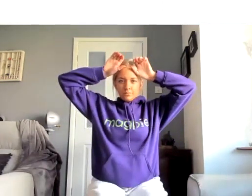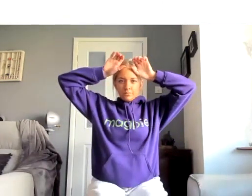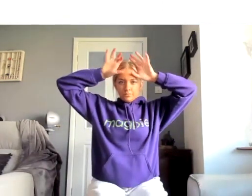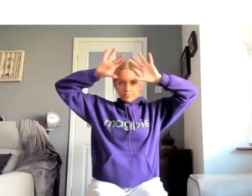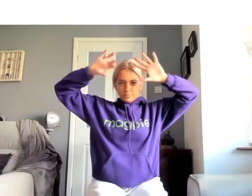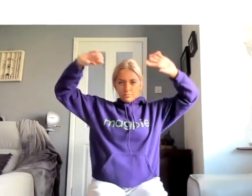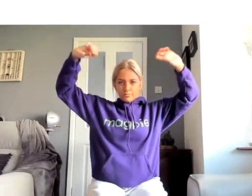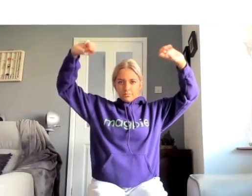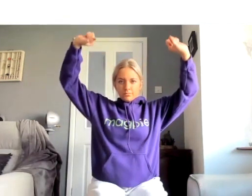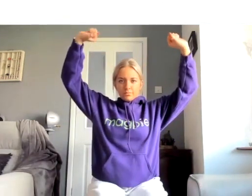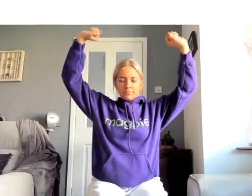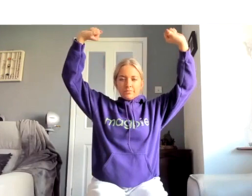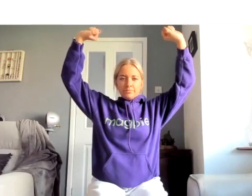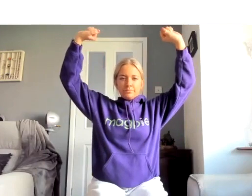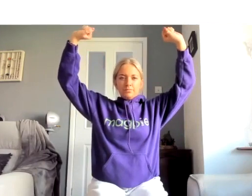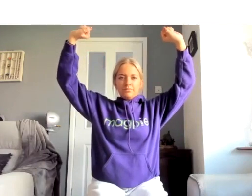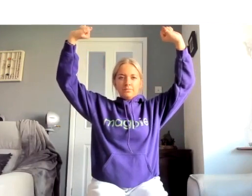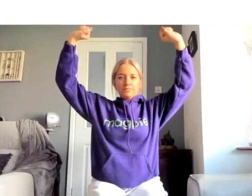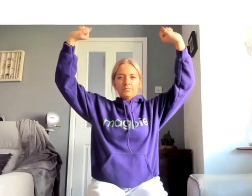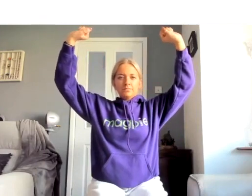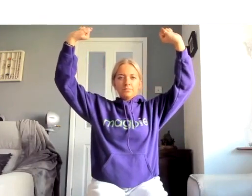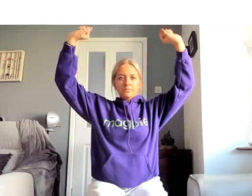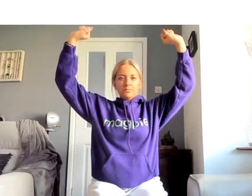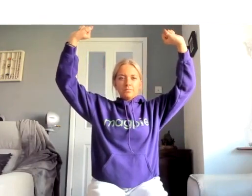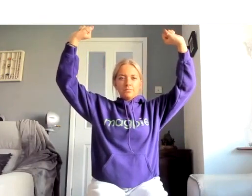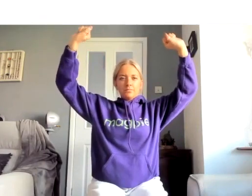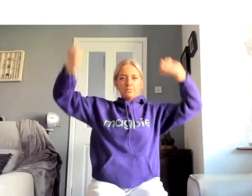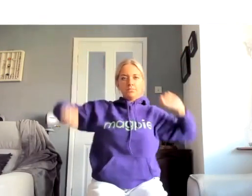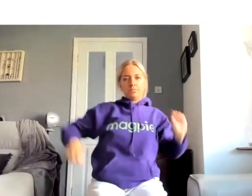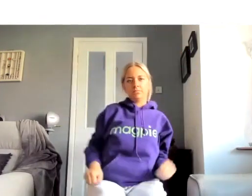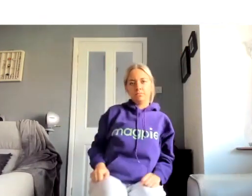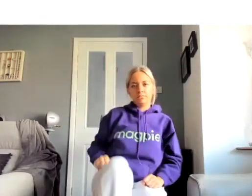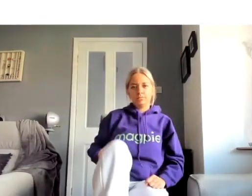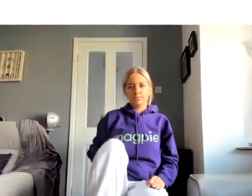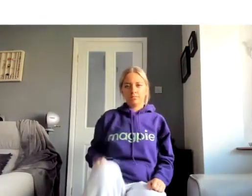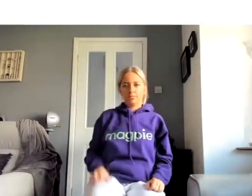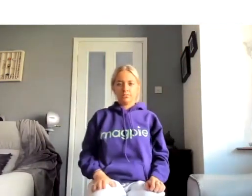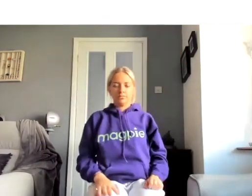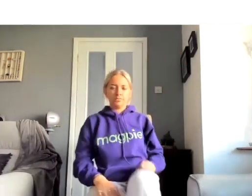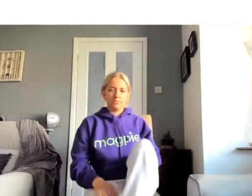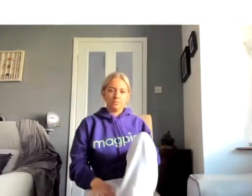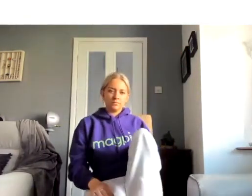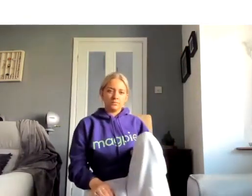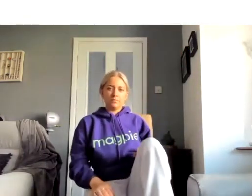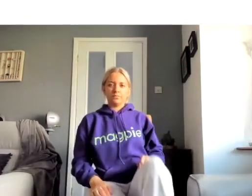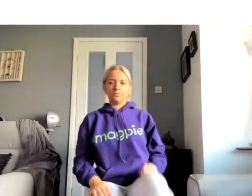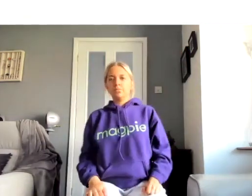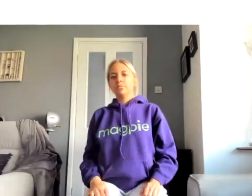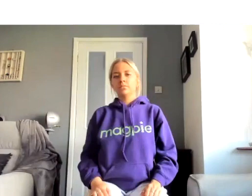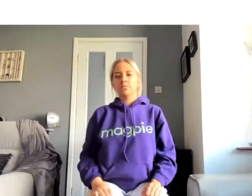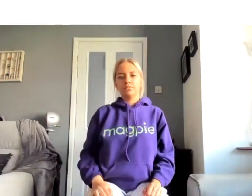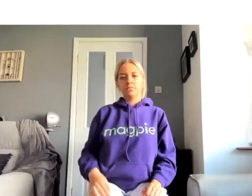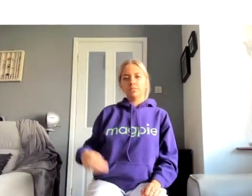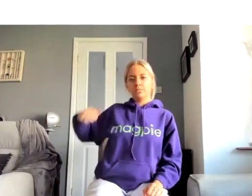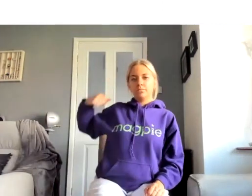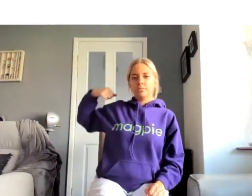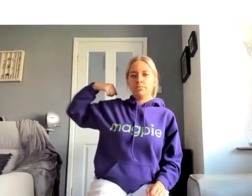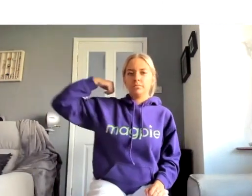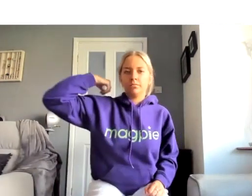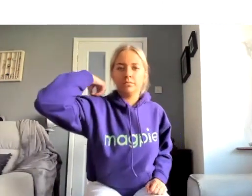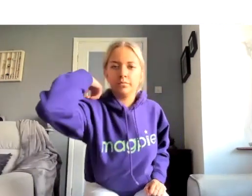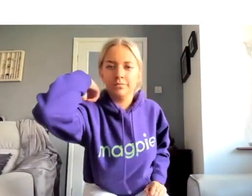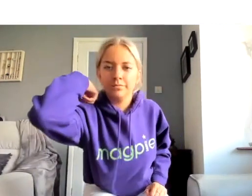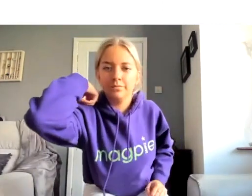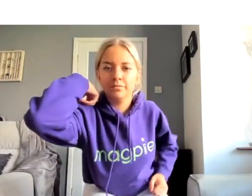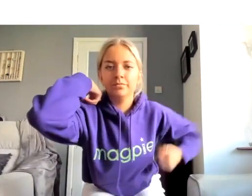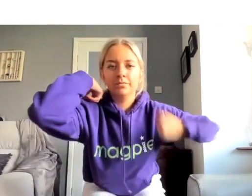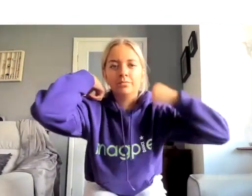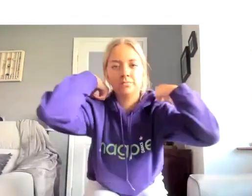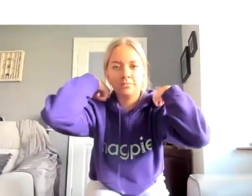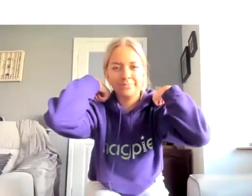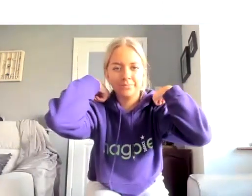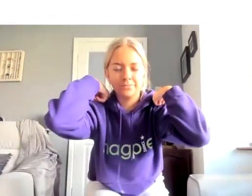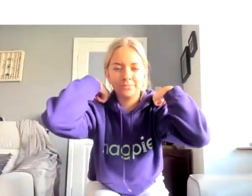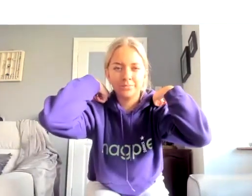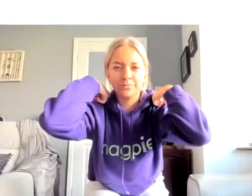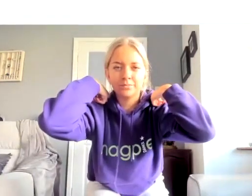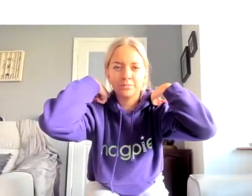signing of our ox and then we have one leg two legs three legs four legs